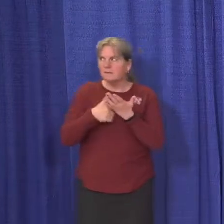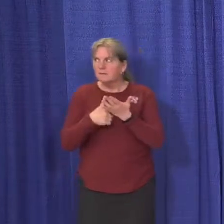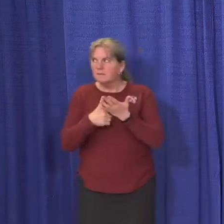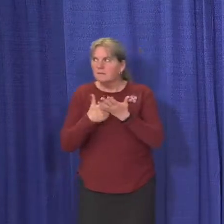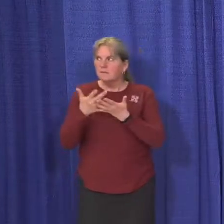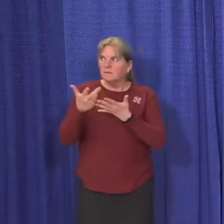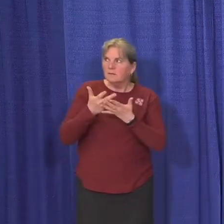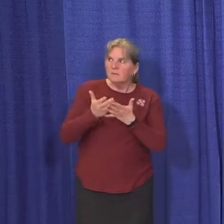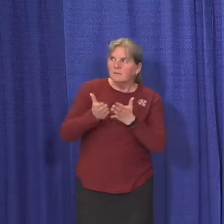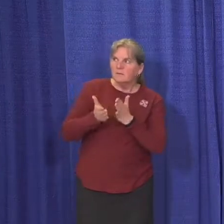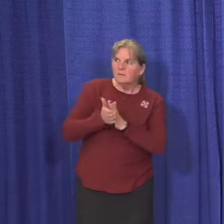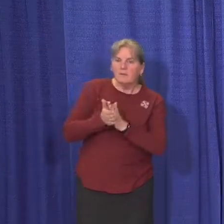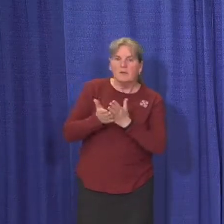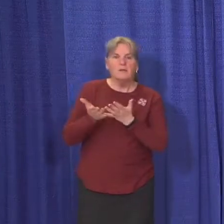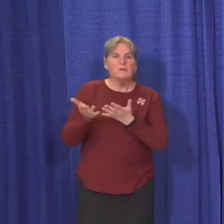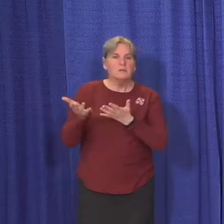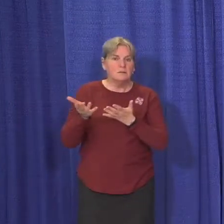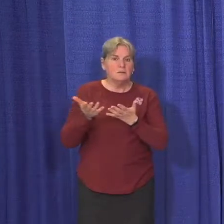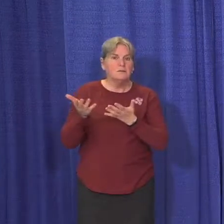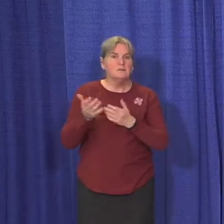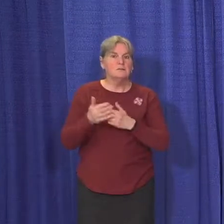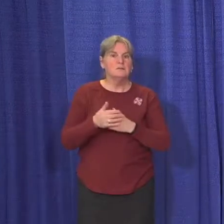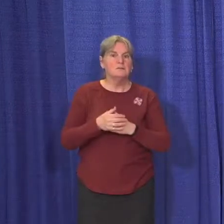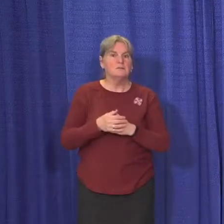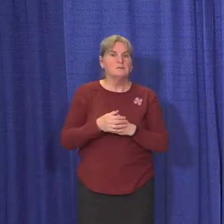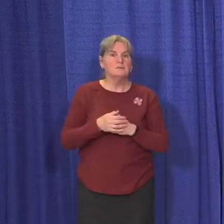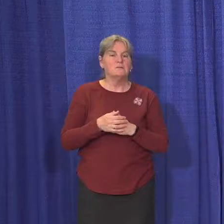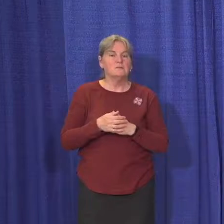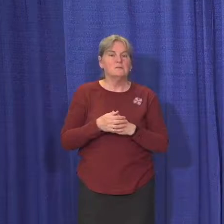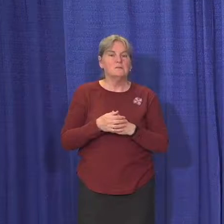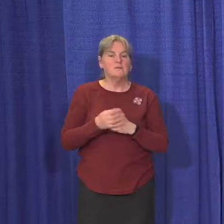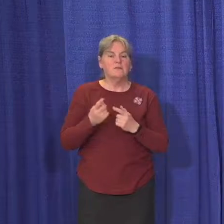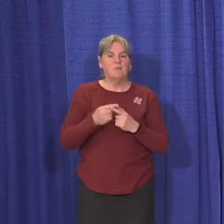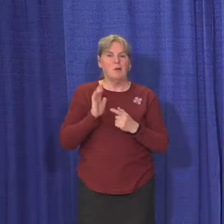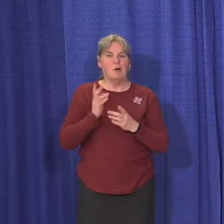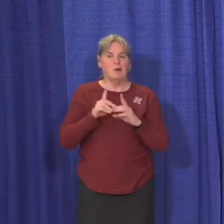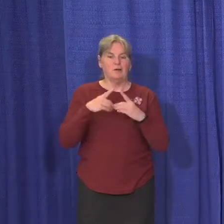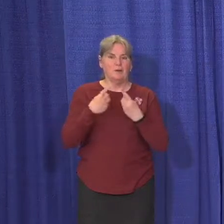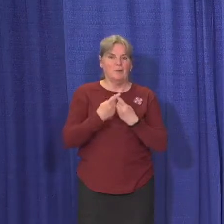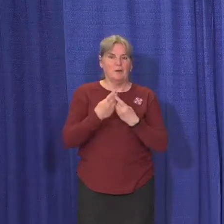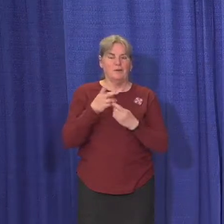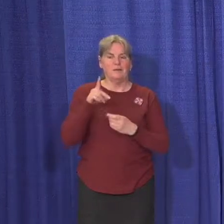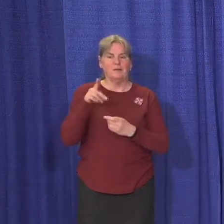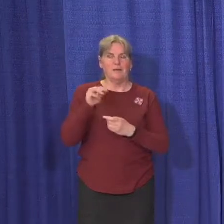day to day requests, from our